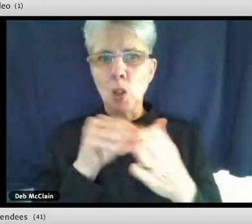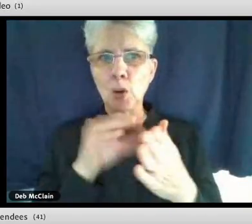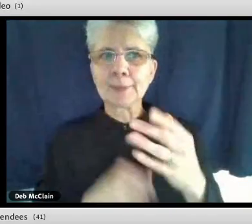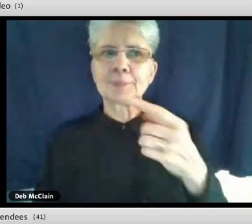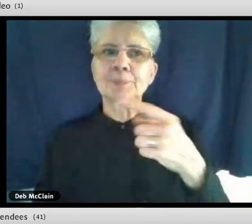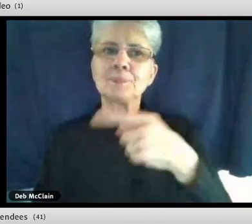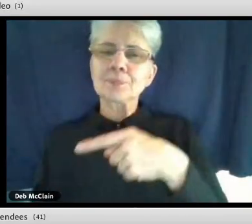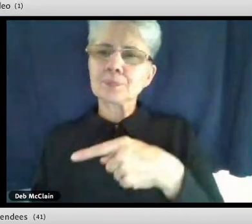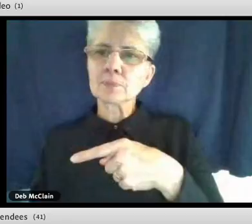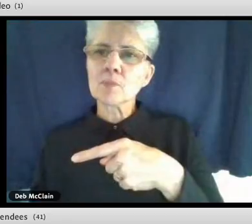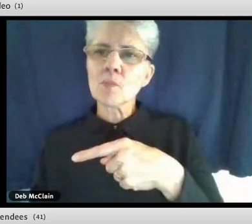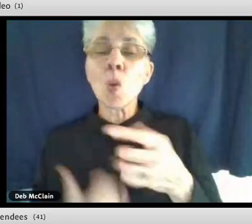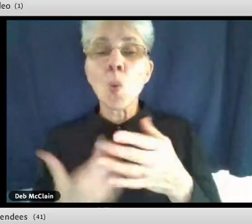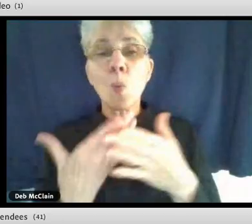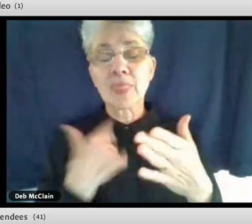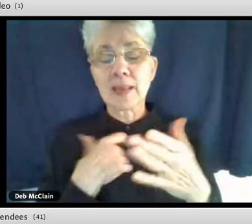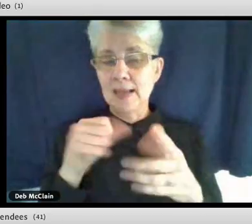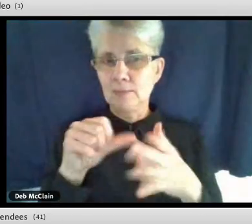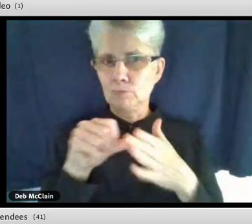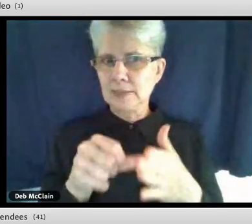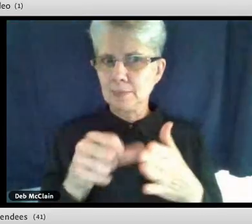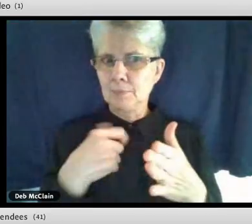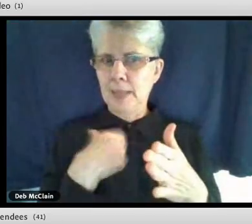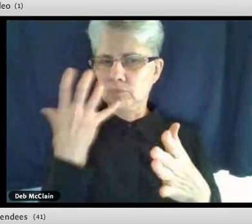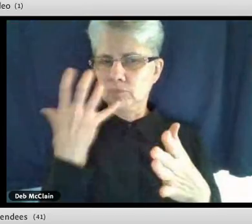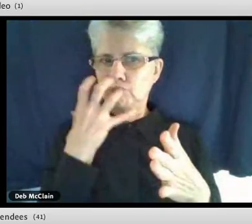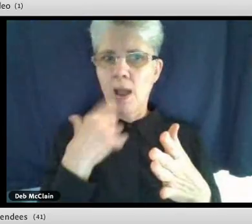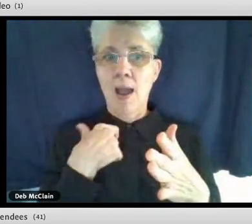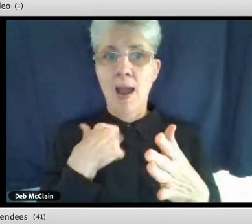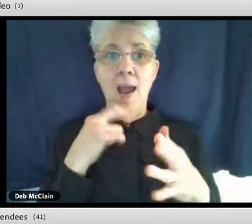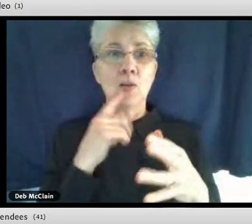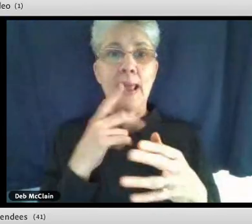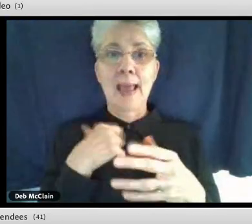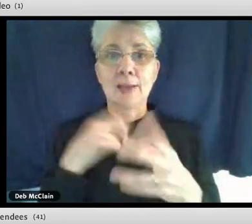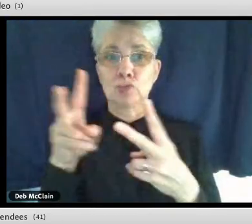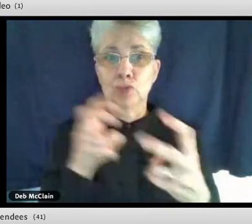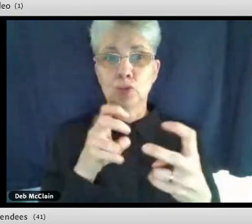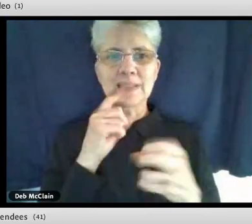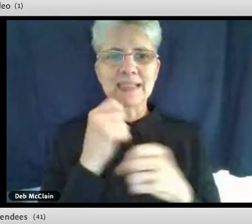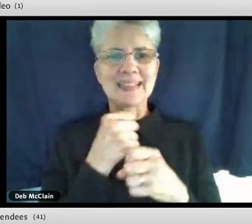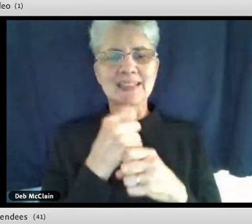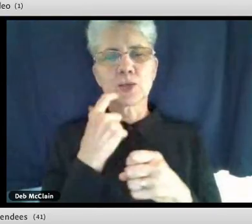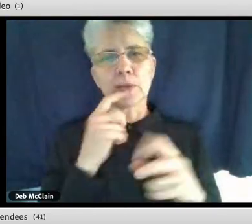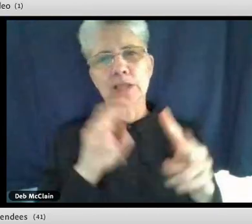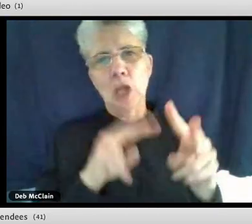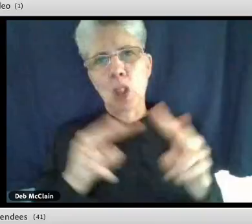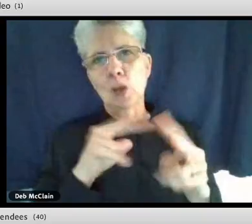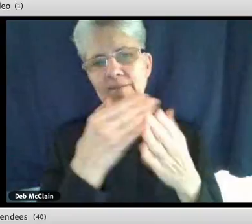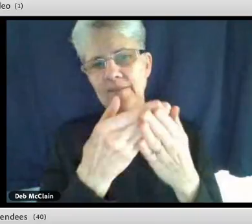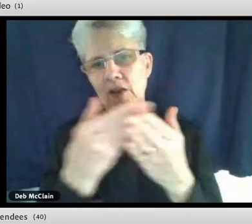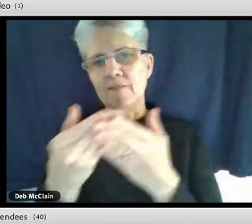You know, we're part of their lifelong learning. One of the things that struck me... I just pulled this. I only pulled two graphs.